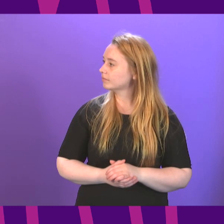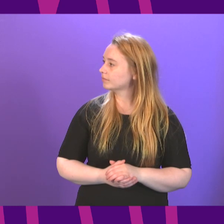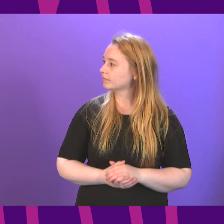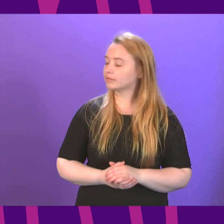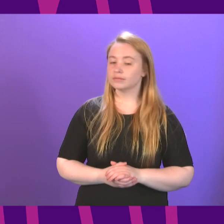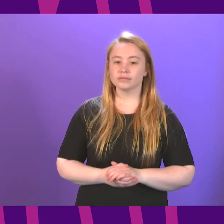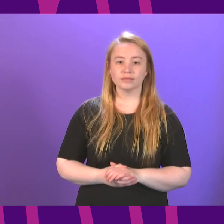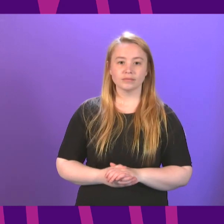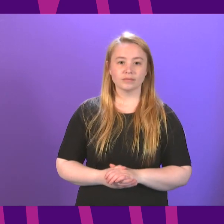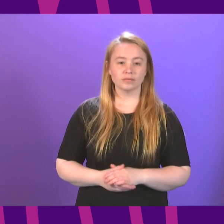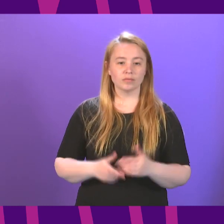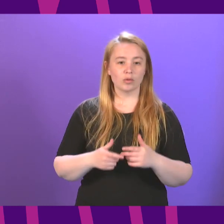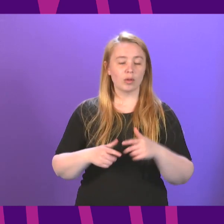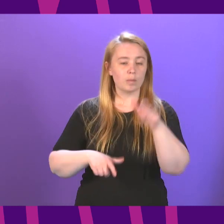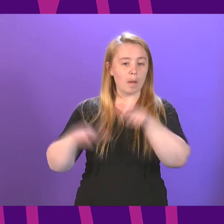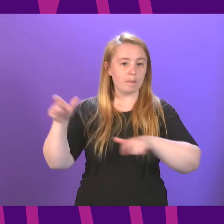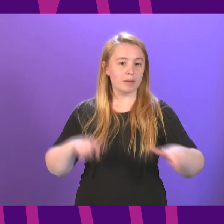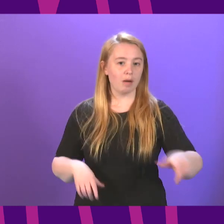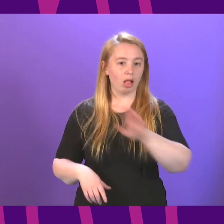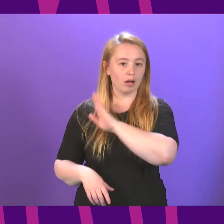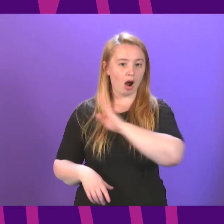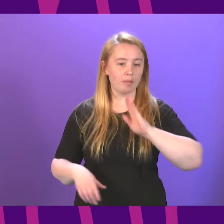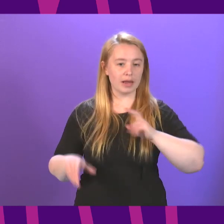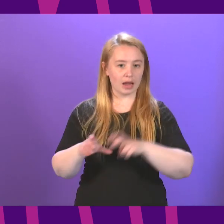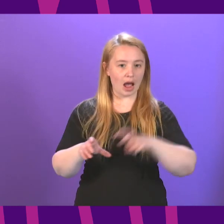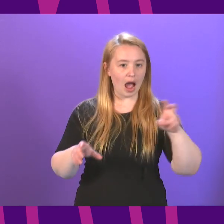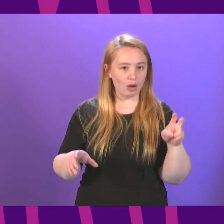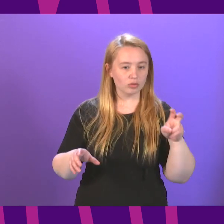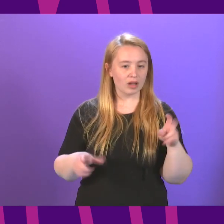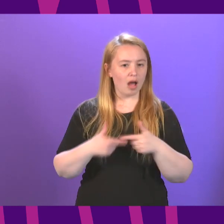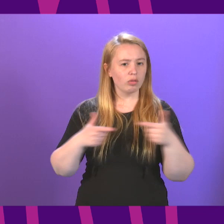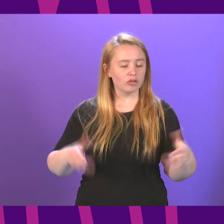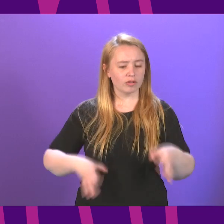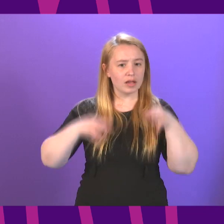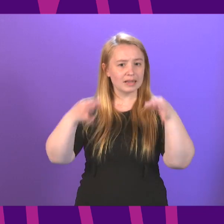many veterans experience long delays in their general practitioner surgeries getting access